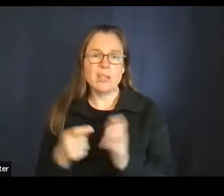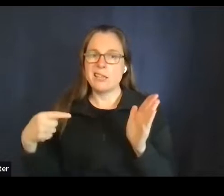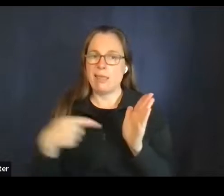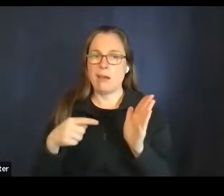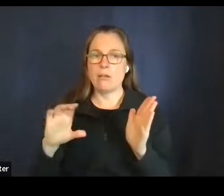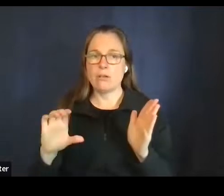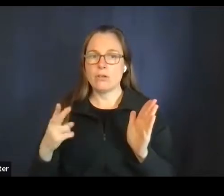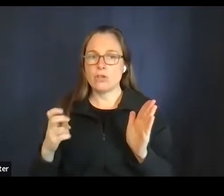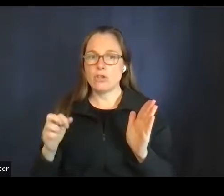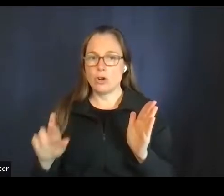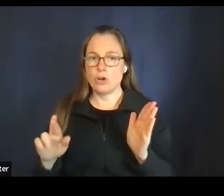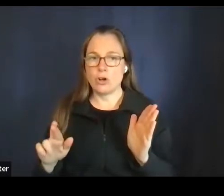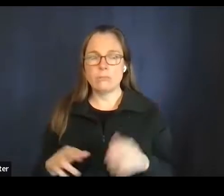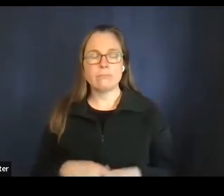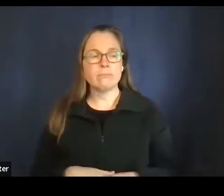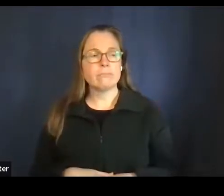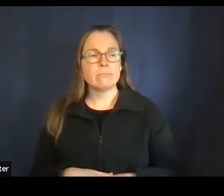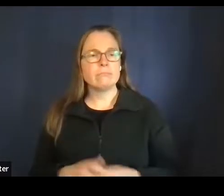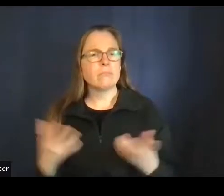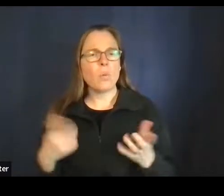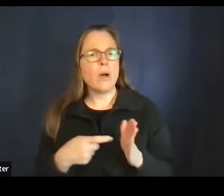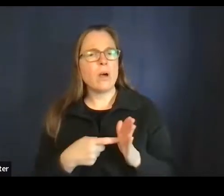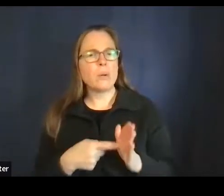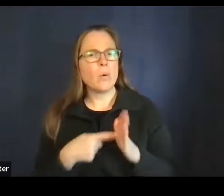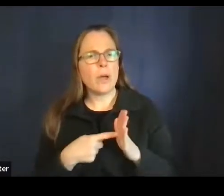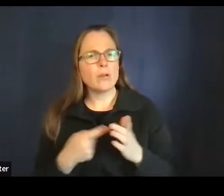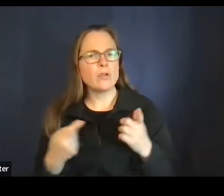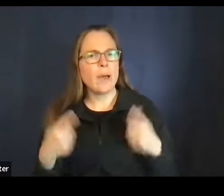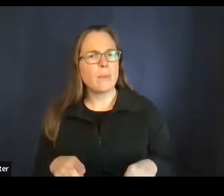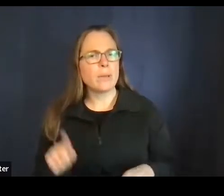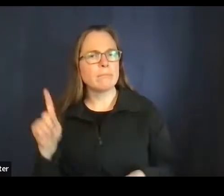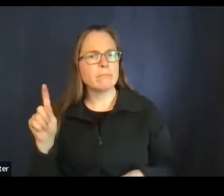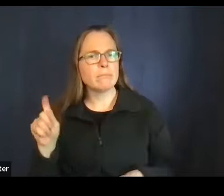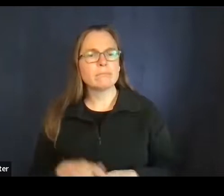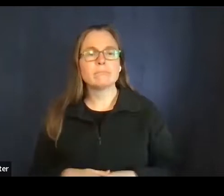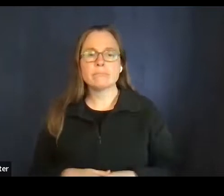I guess then what are some of those things that are required to happen by 2025? Sure. I'm sorry if I wasn't clear.